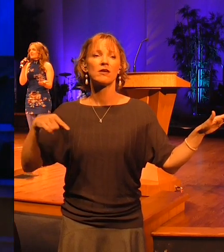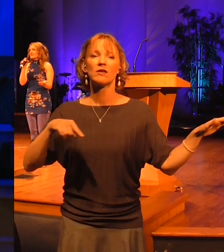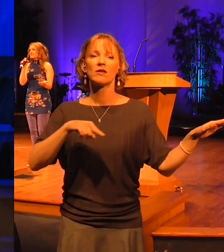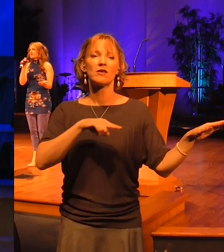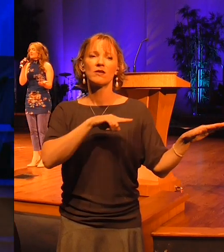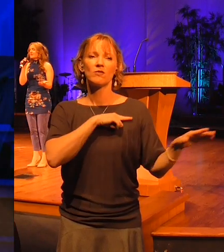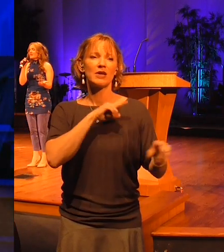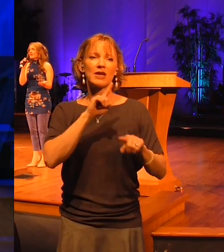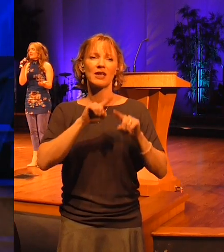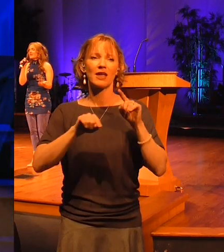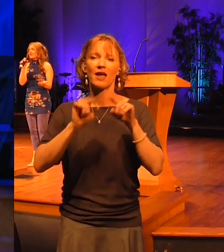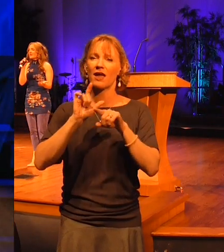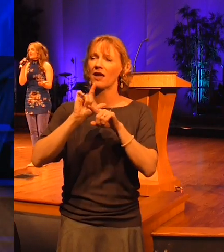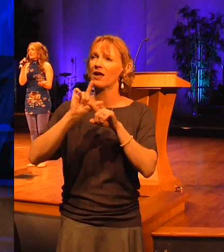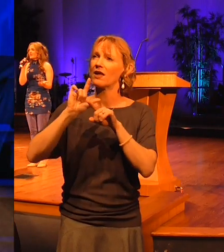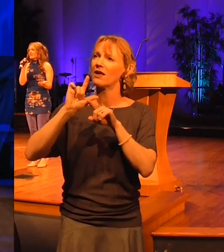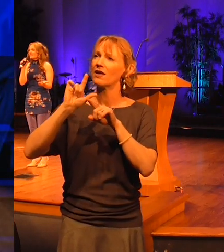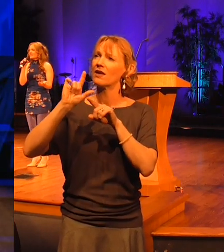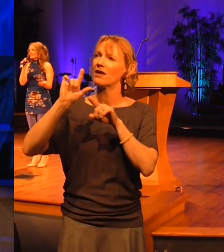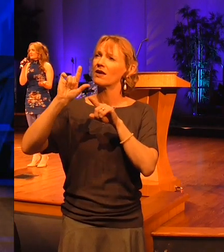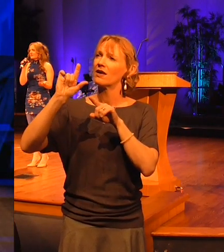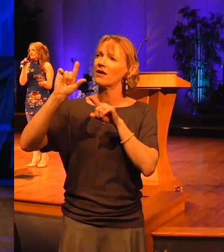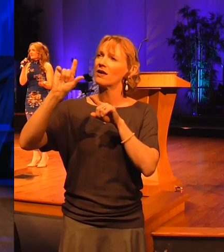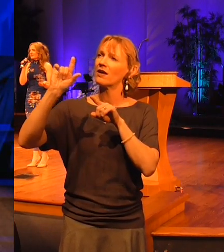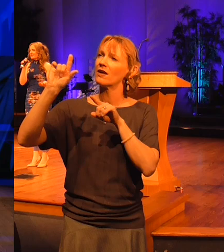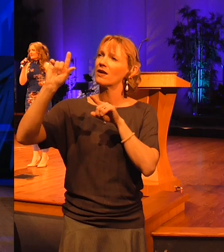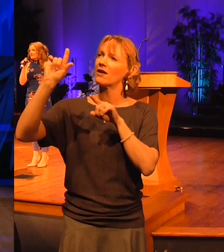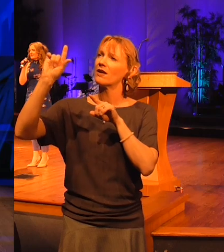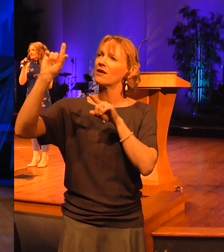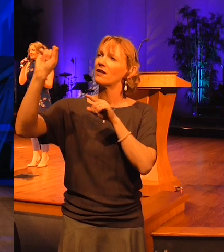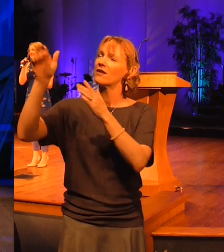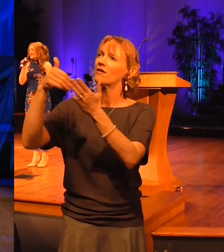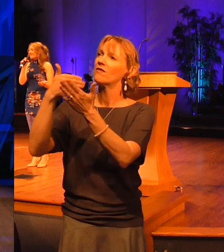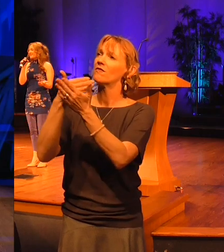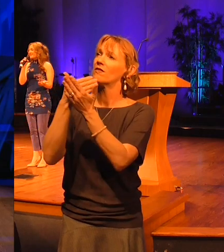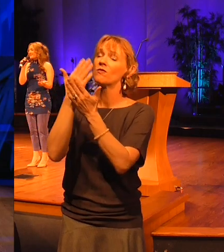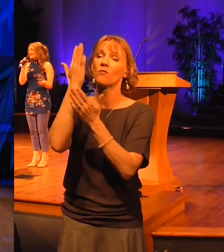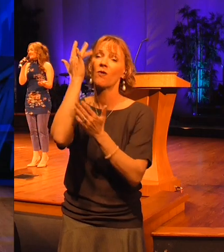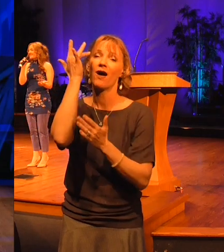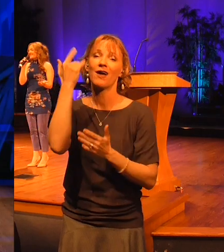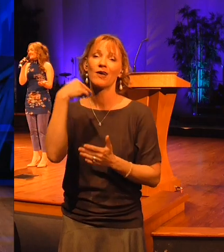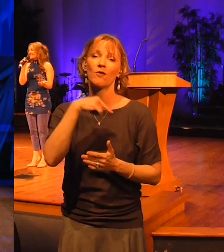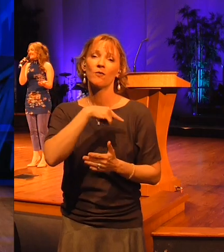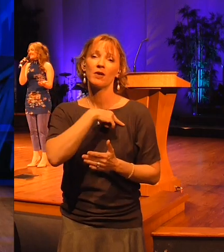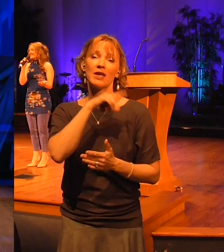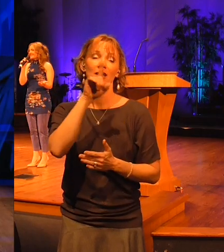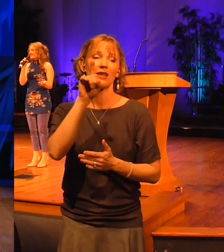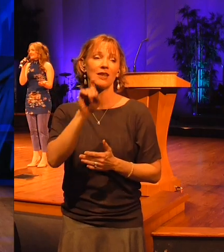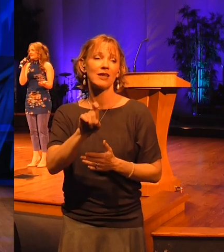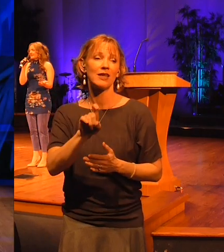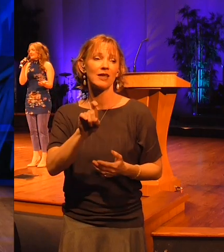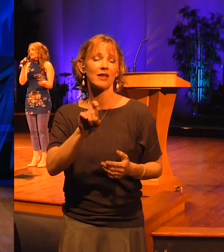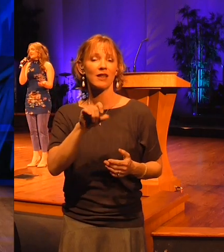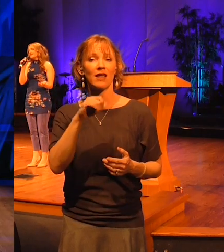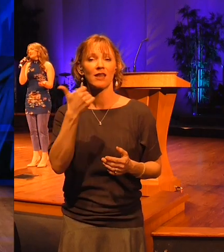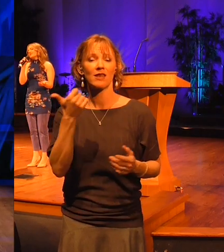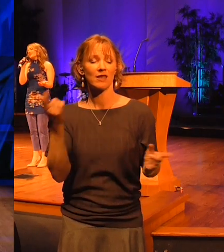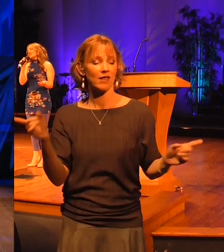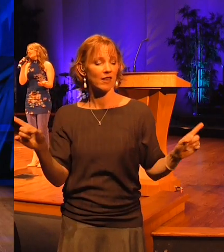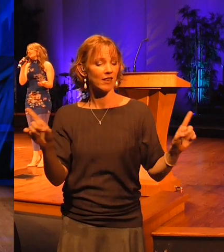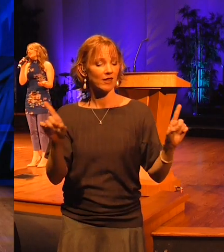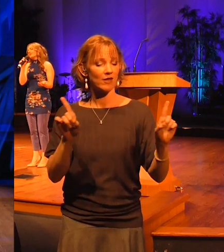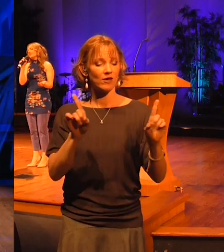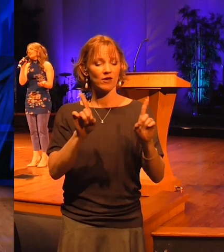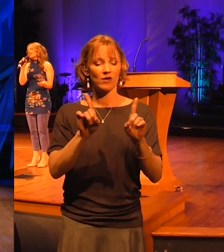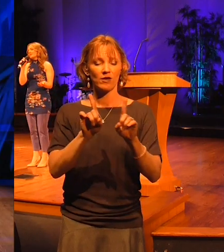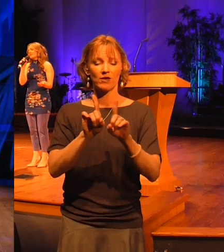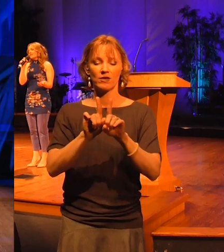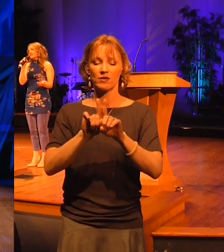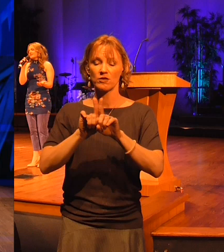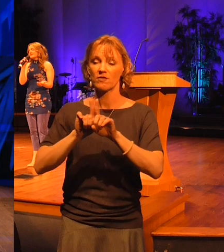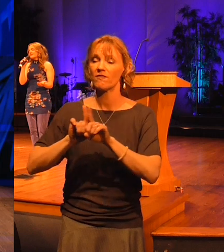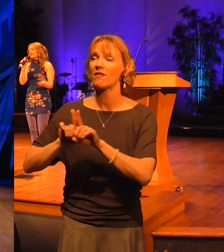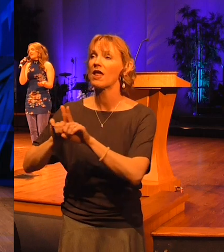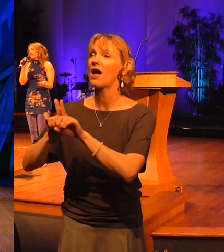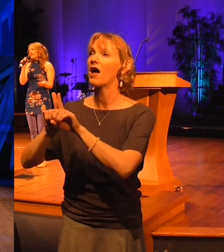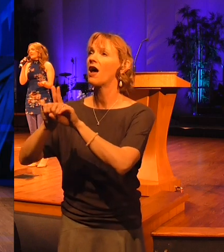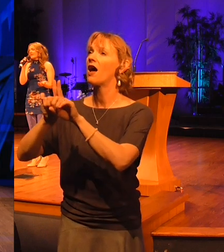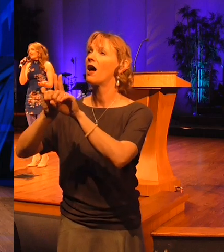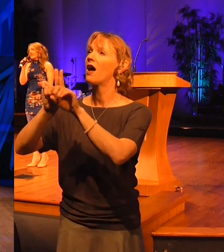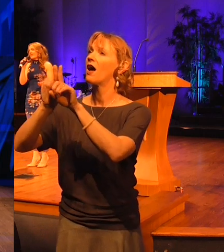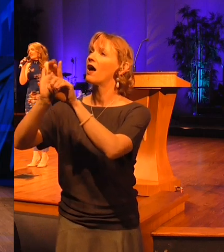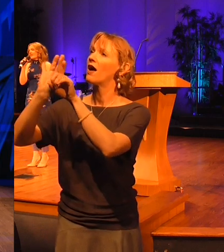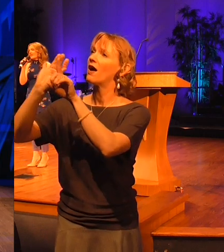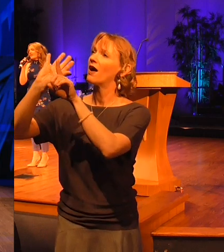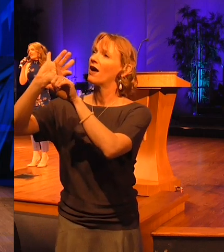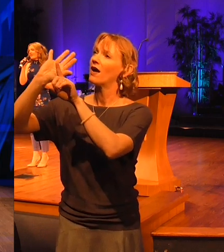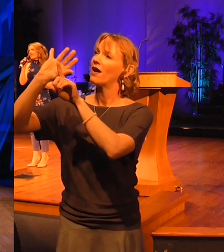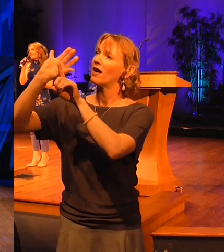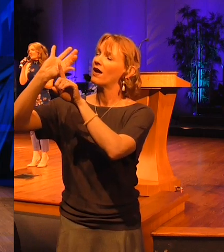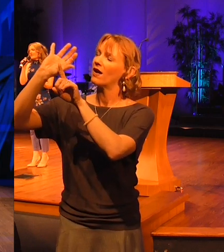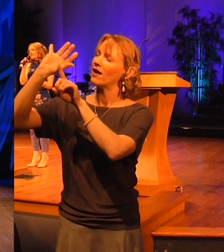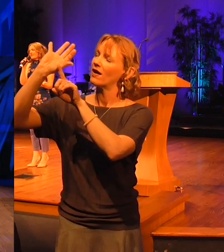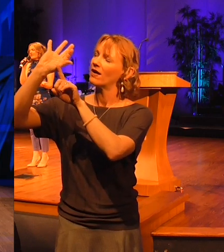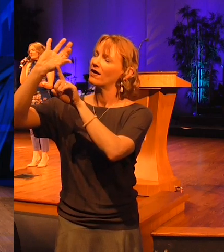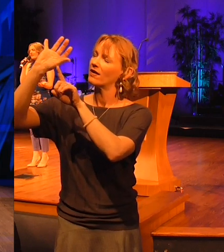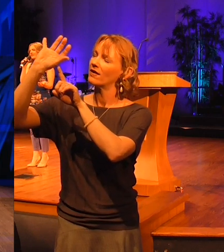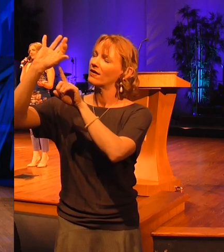sky cuz we need each other to fly